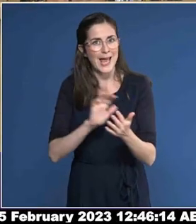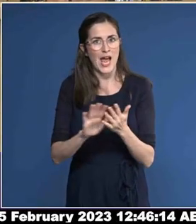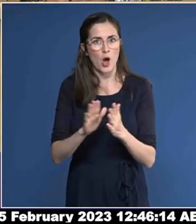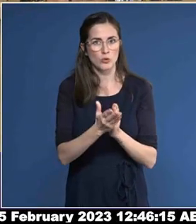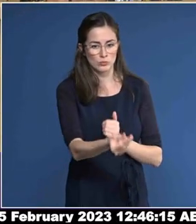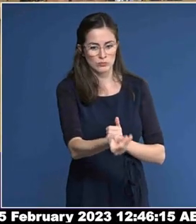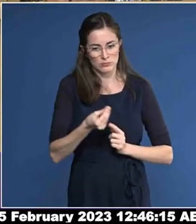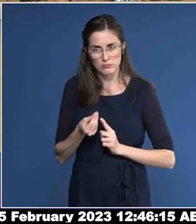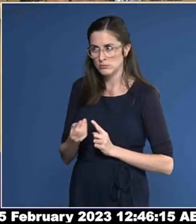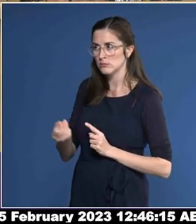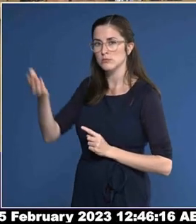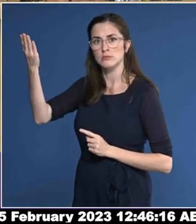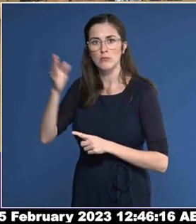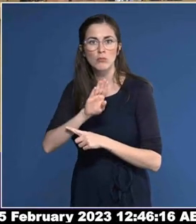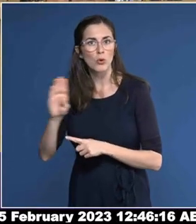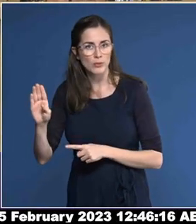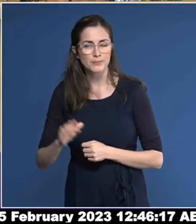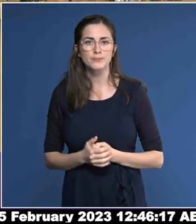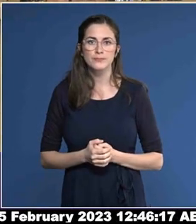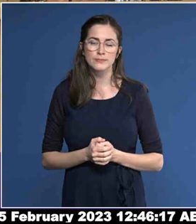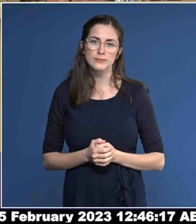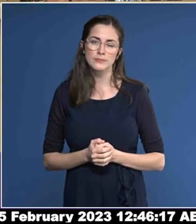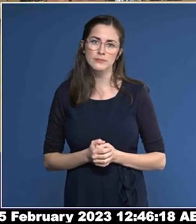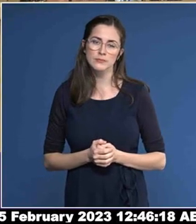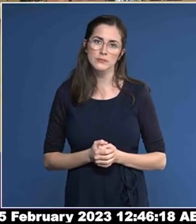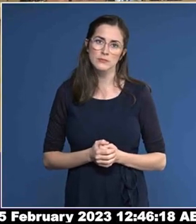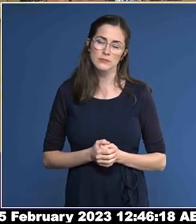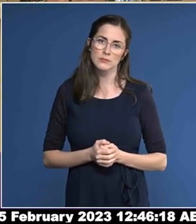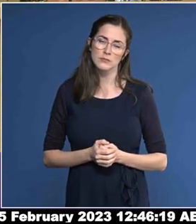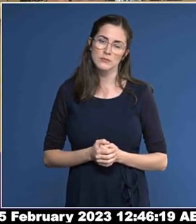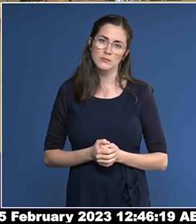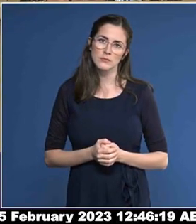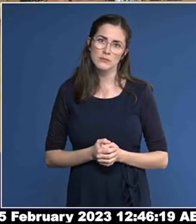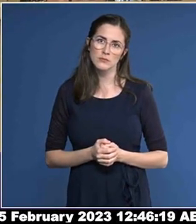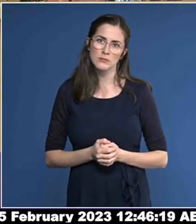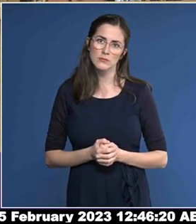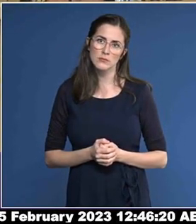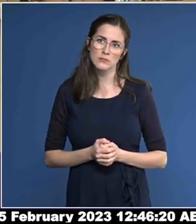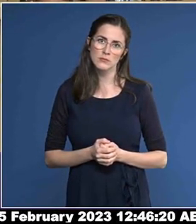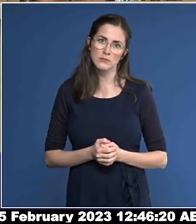Just in relation to your previous question around whether or not our committees will seek external advice -